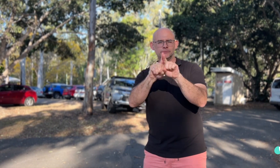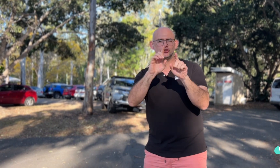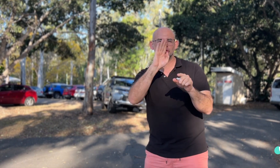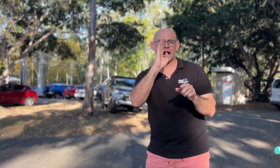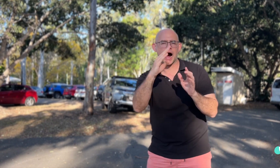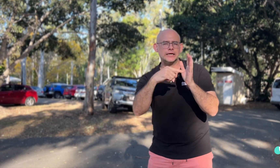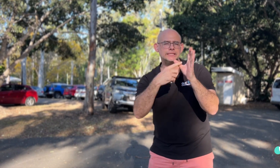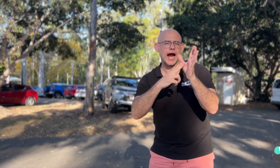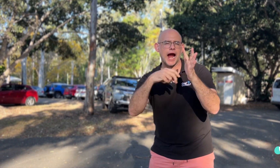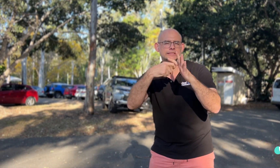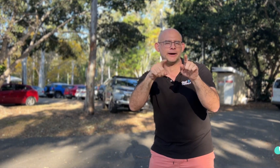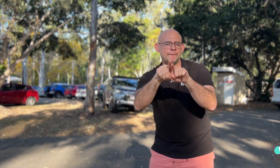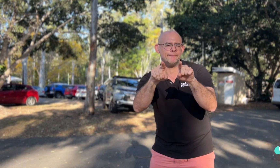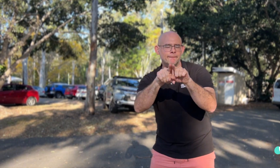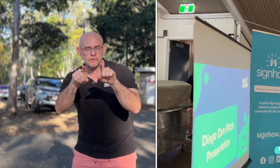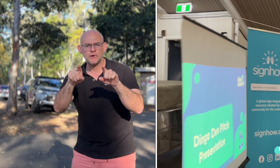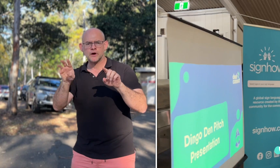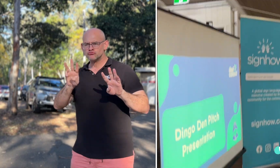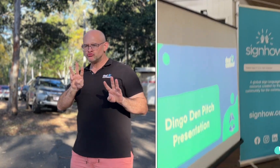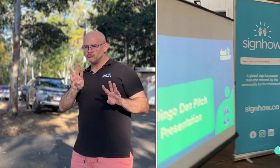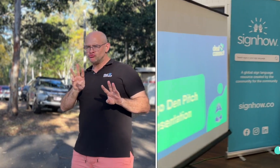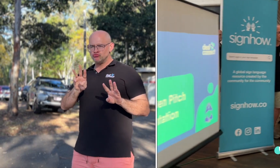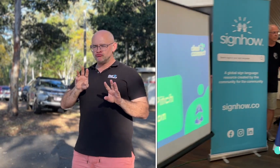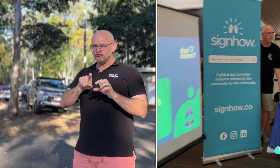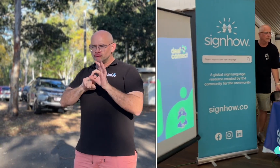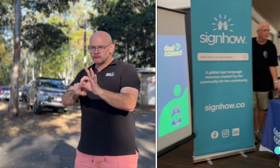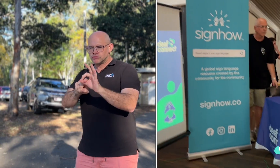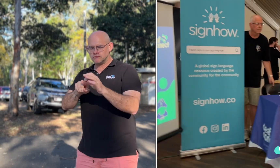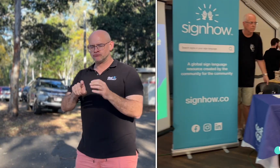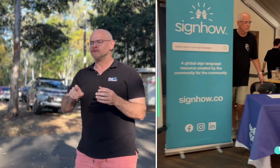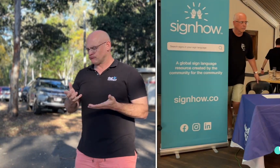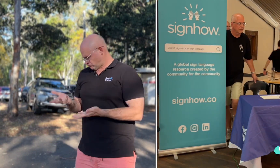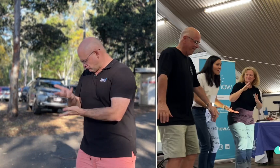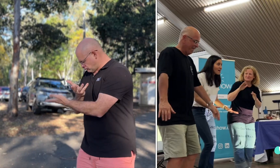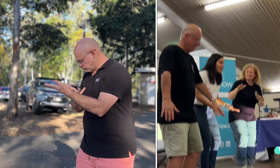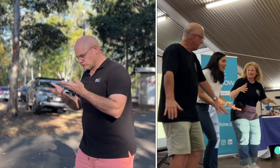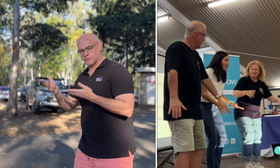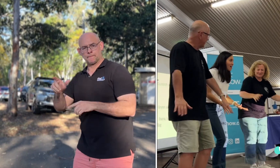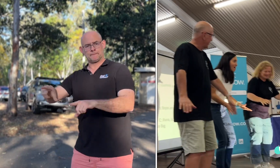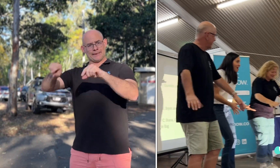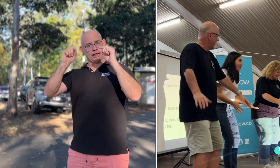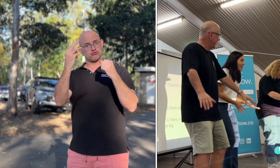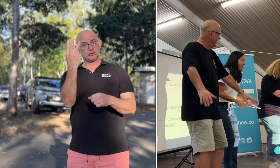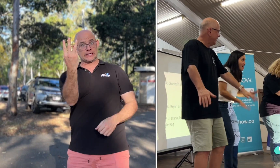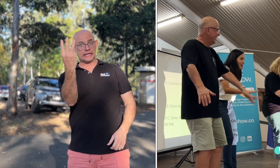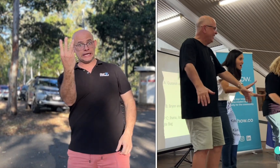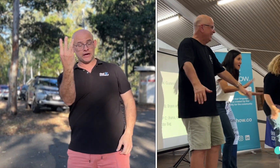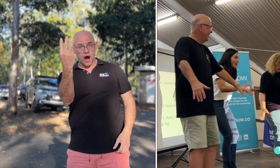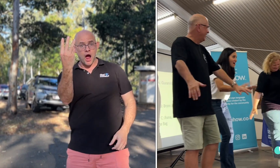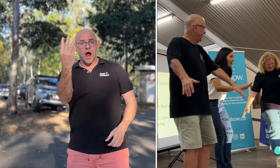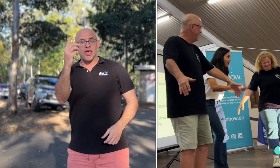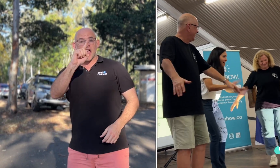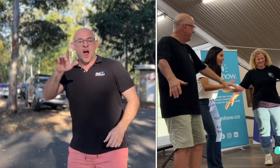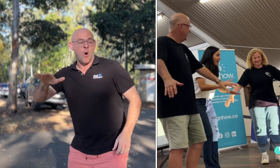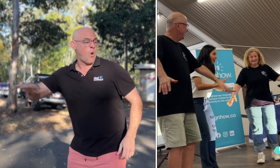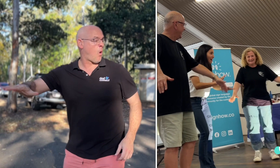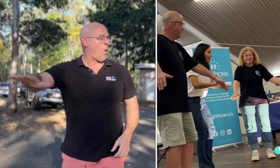Very similar to Shark Tank. The panel pose questions and selected the top three products.